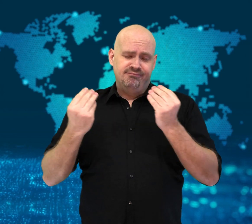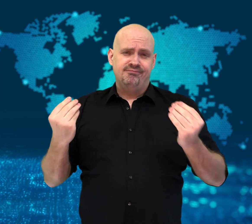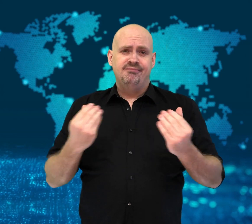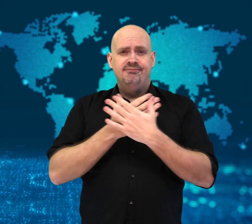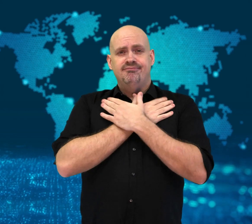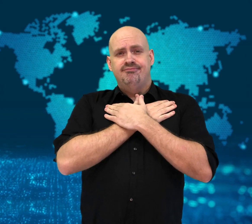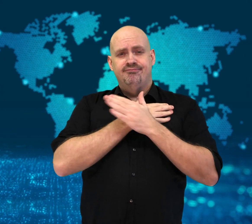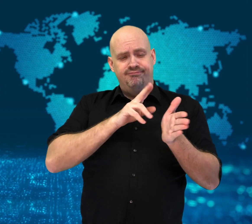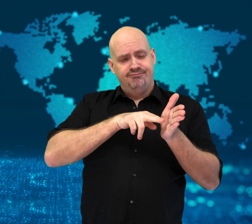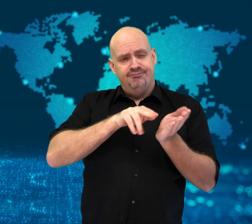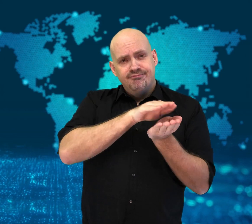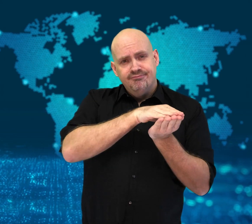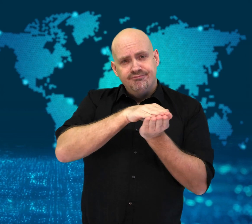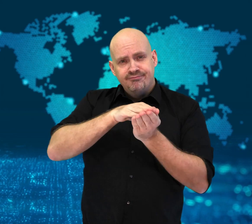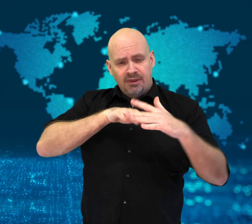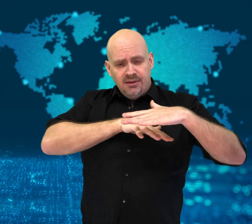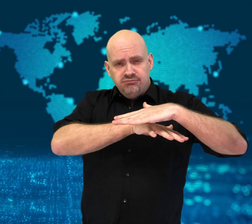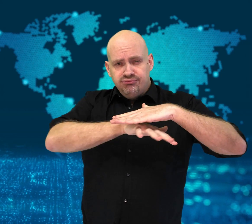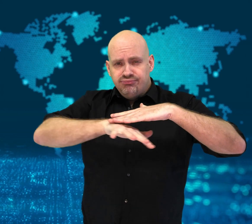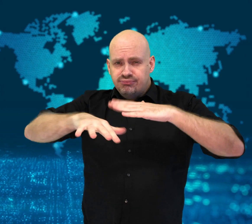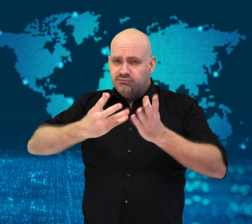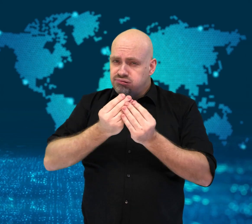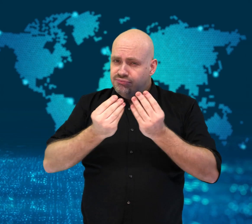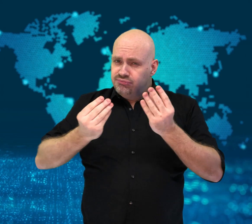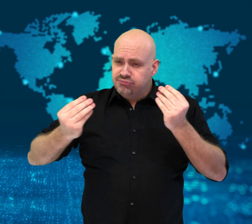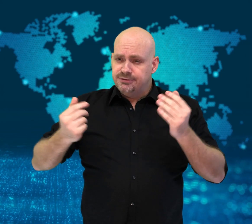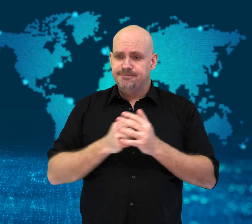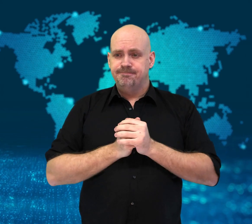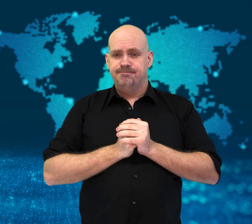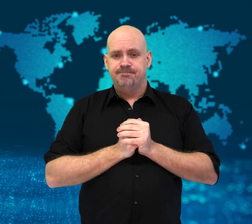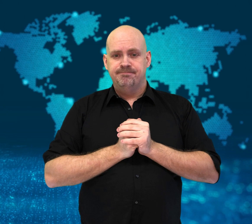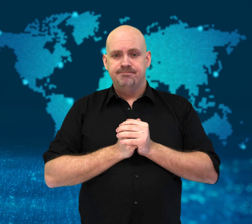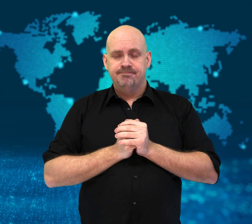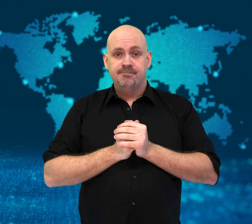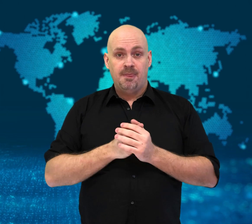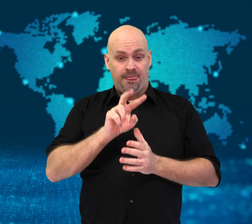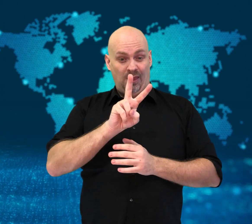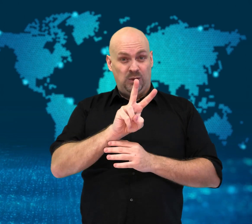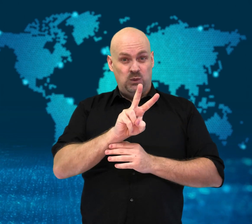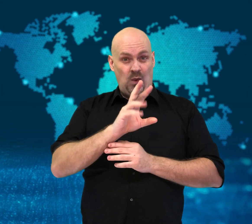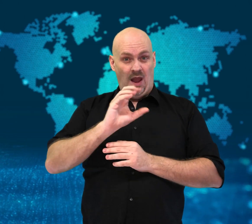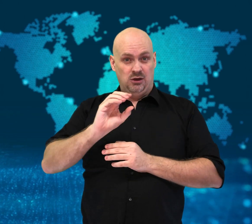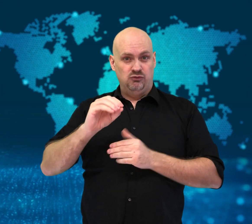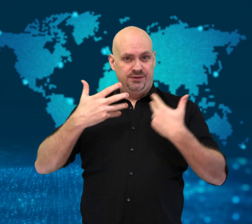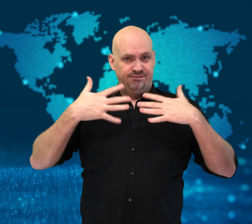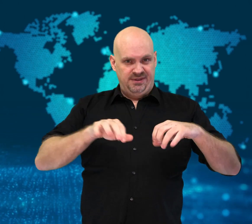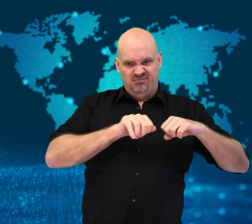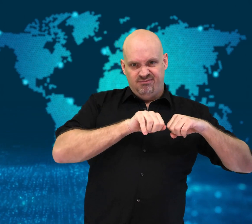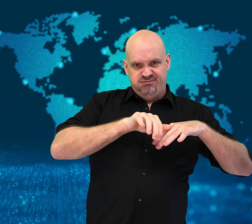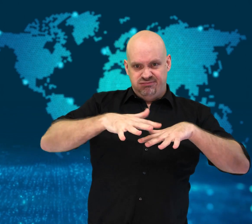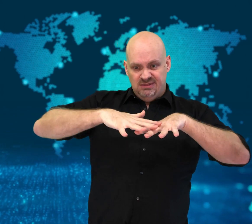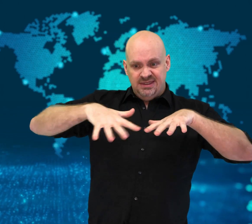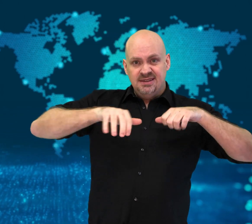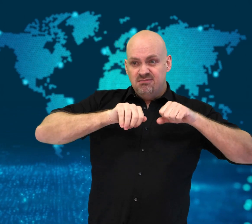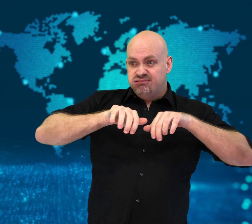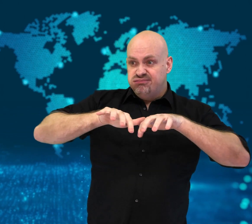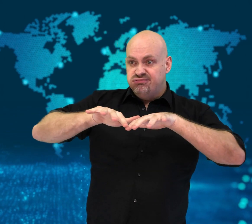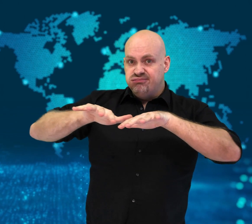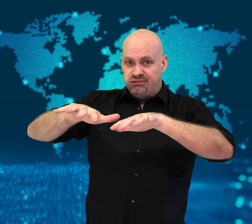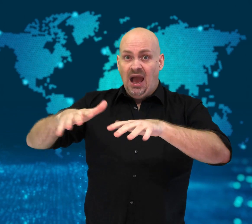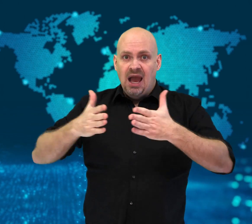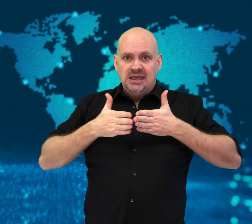Only 10 of the 200 coffins that collapsed have been recovered.